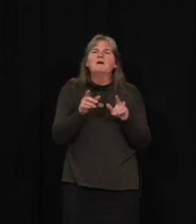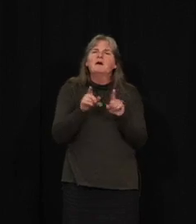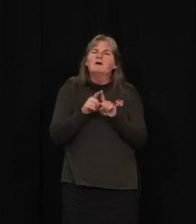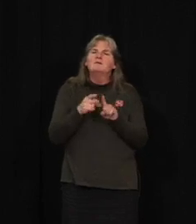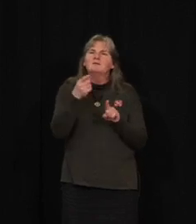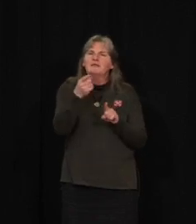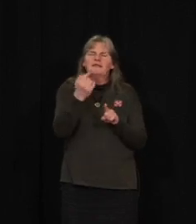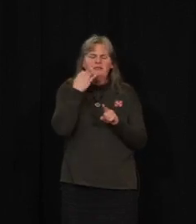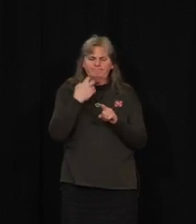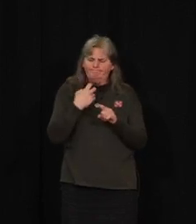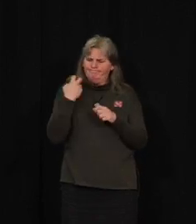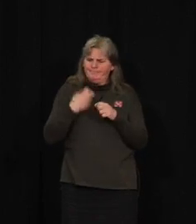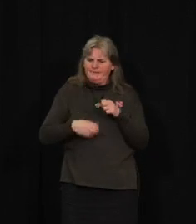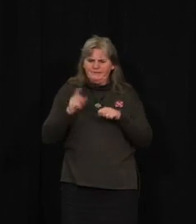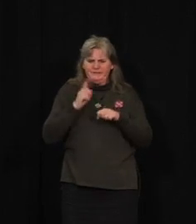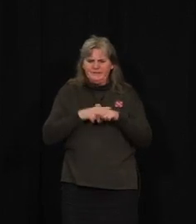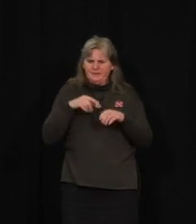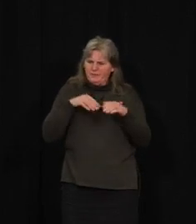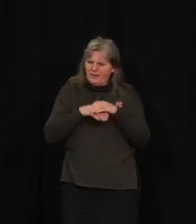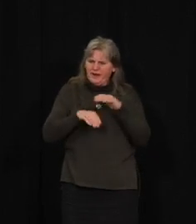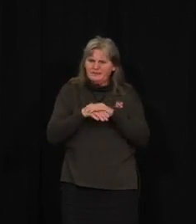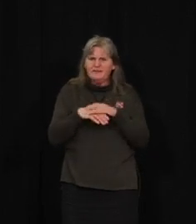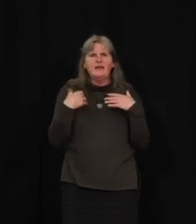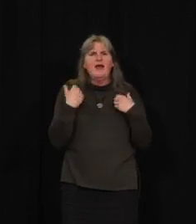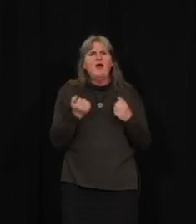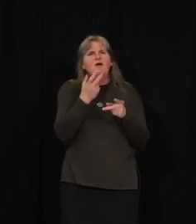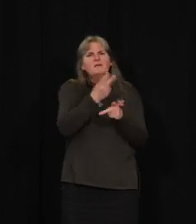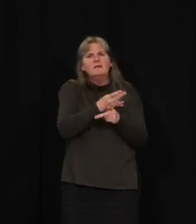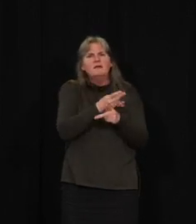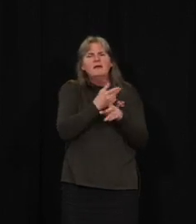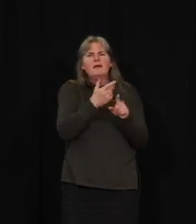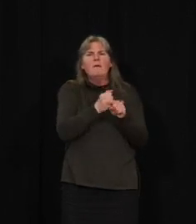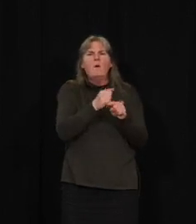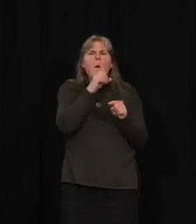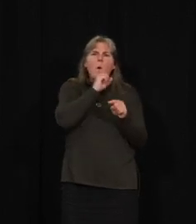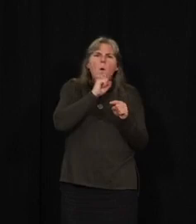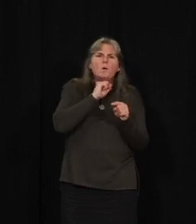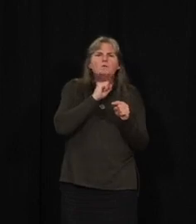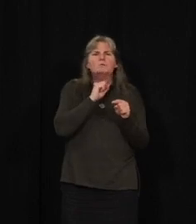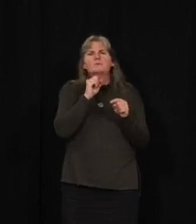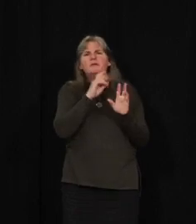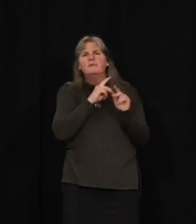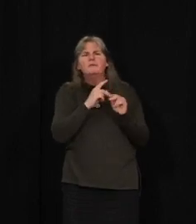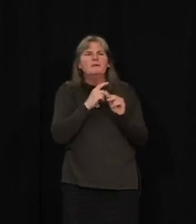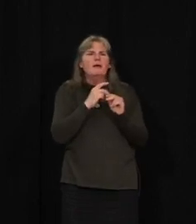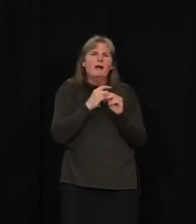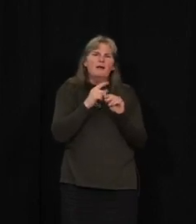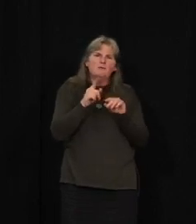healthcare, or to the elderly ad those with chronic conditions or compromised immune systems who